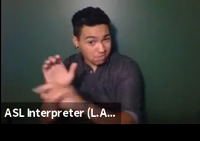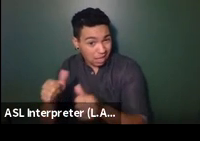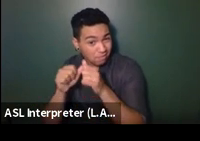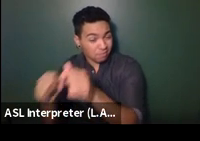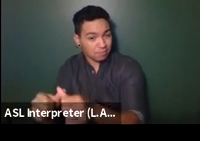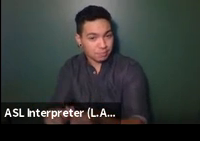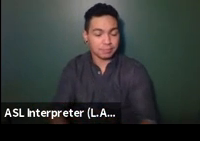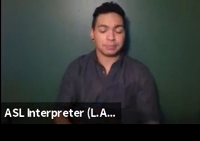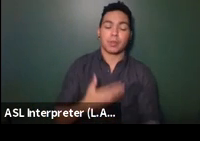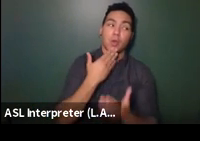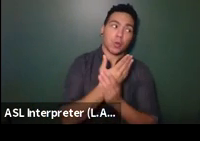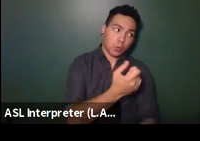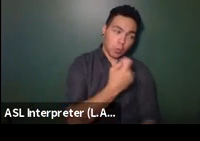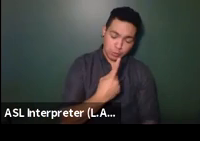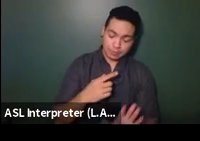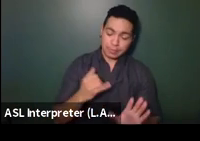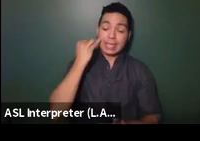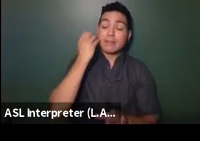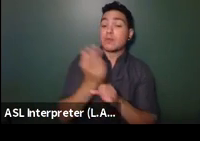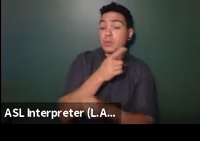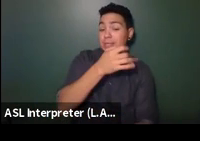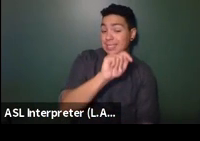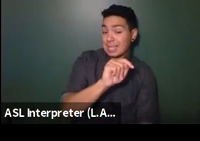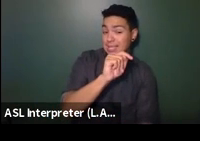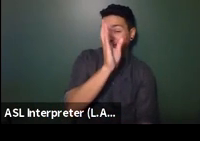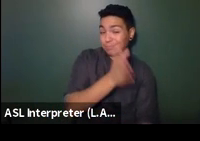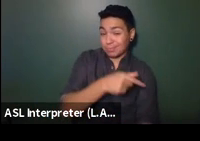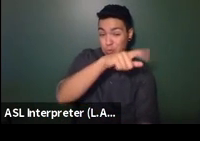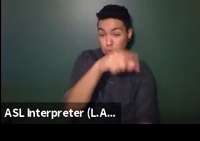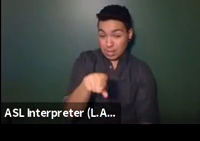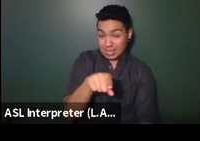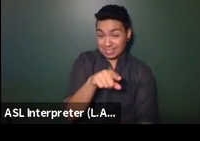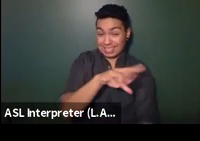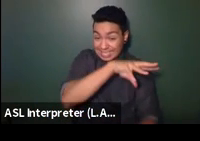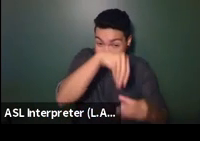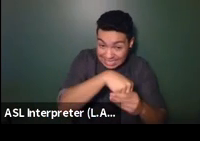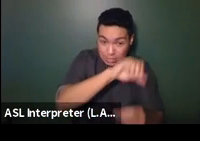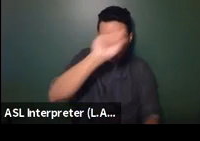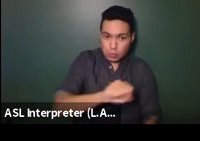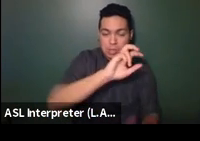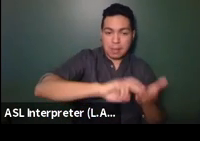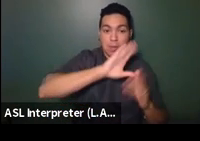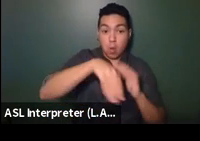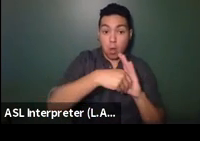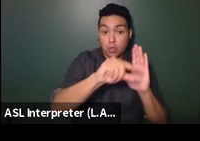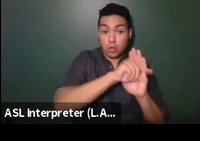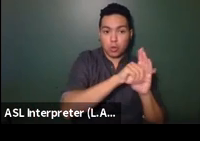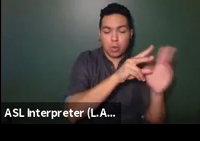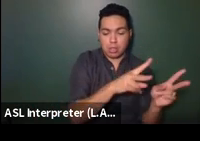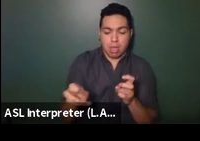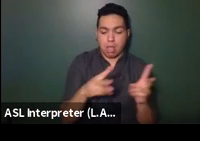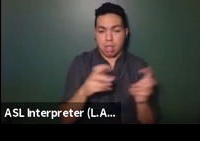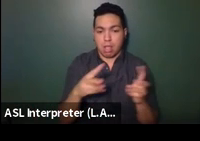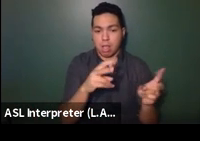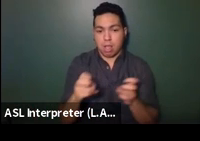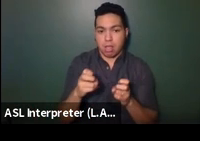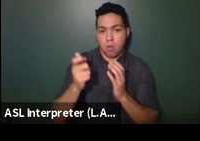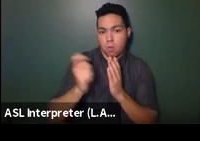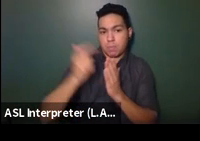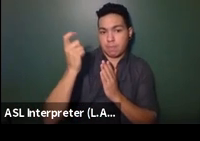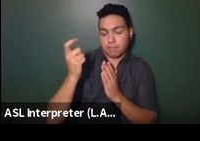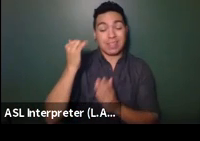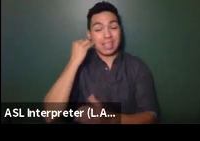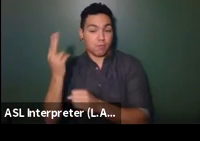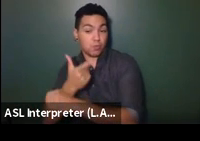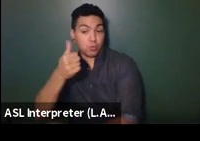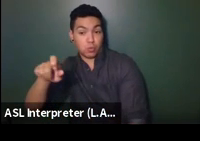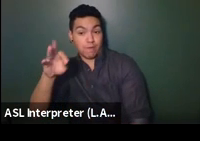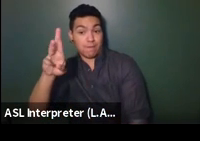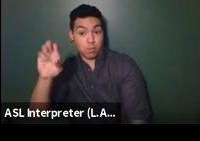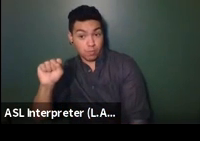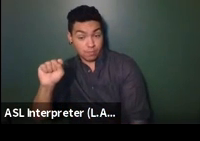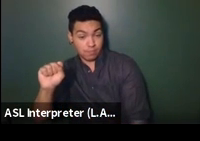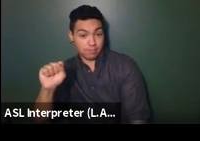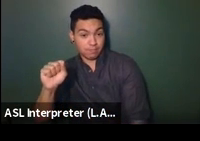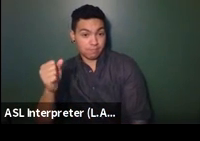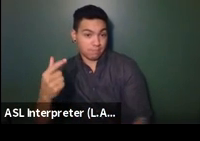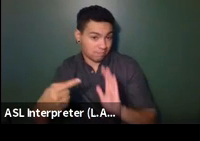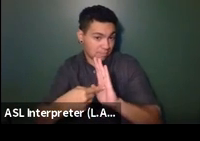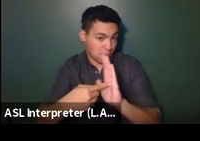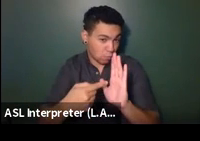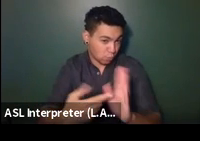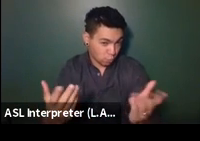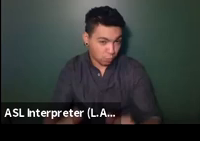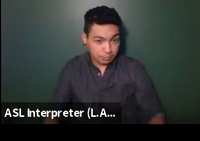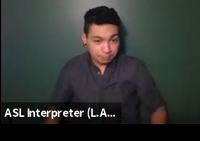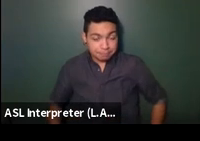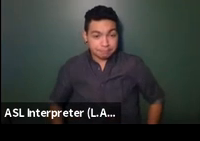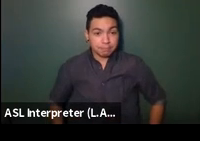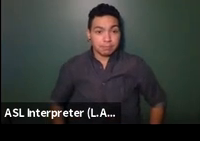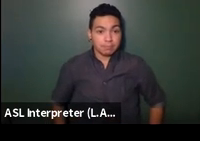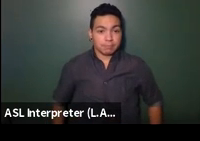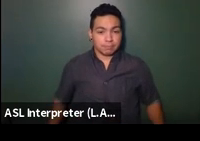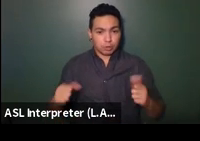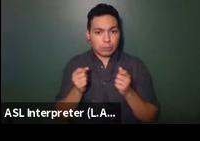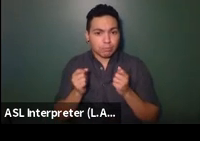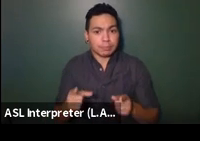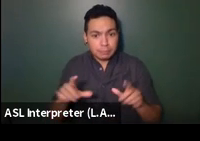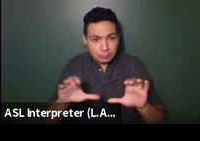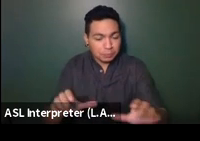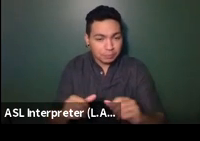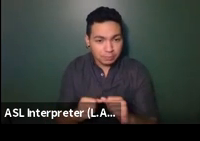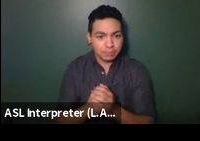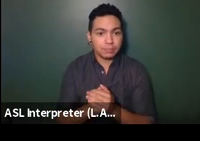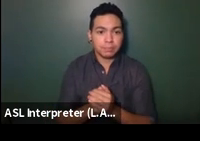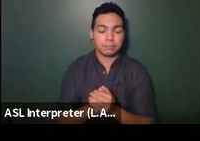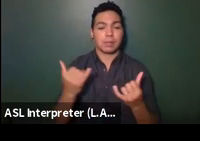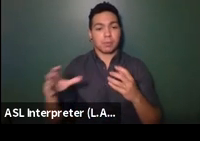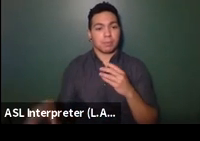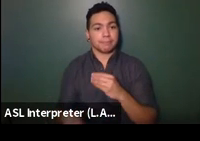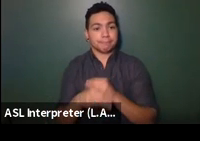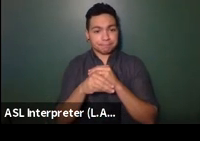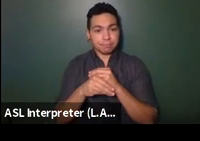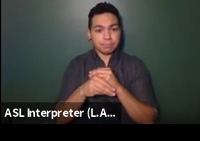ESD 189 - Amy Colburn: Us testing quizzes. The feature that's built into school, A, G, it's going to pull your grades directly in if you use a Google form. So let's just let's see if I can do this on the fly. So I'm going to now add that as an assessment or as an assignment. Sorry.